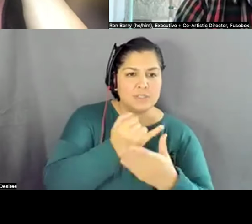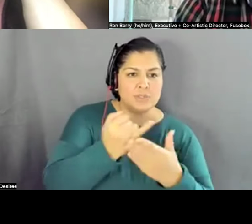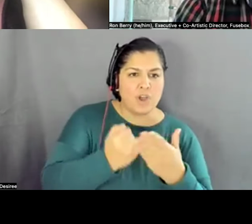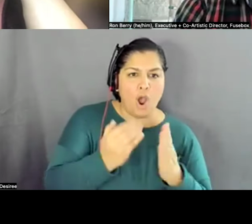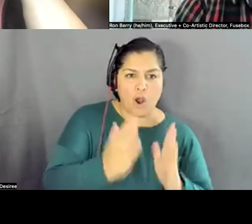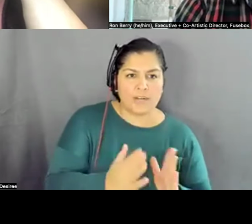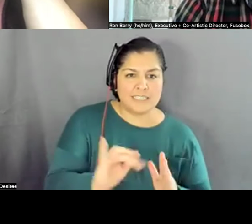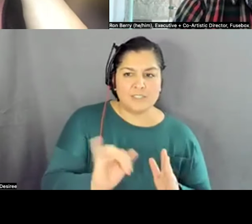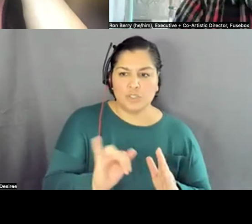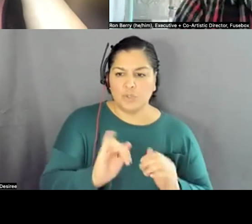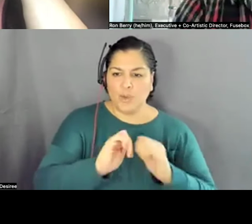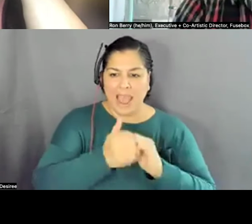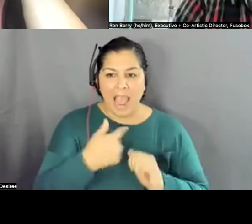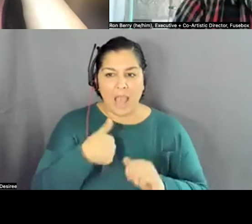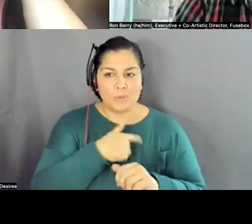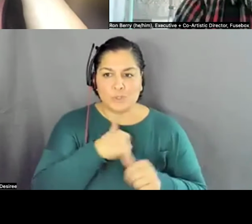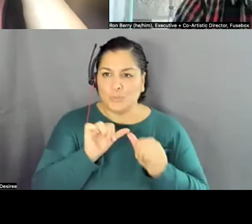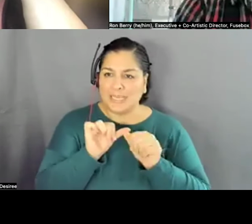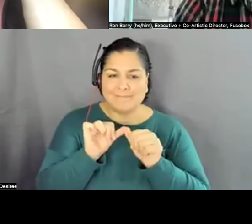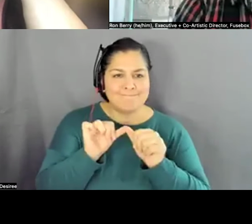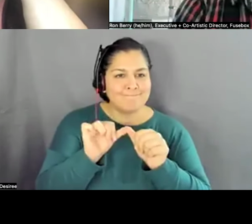of community and conversation goes much deeper.